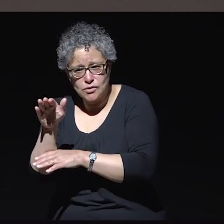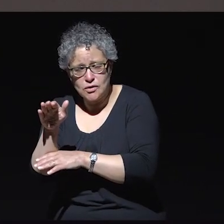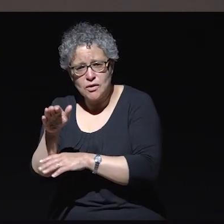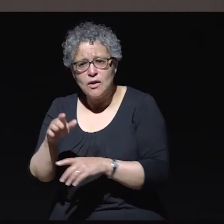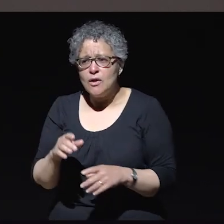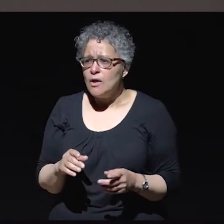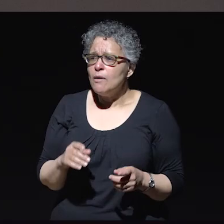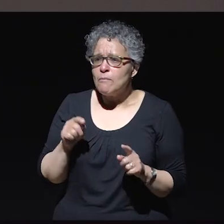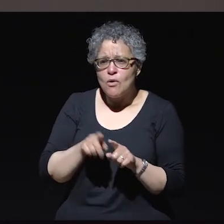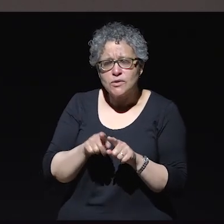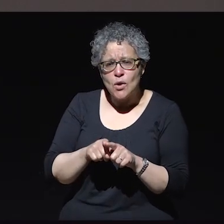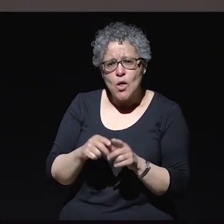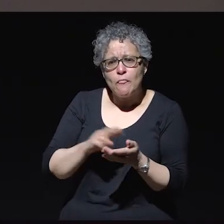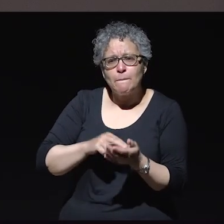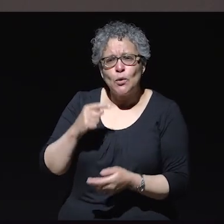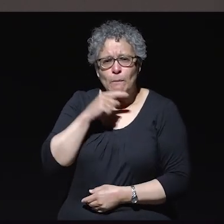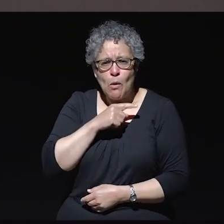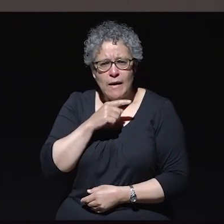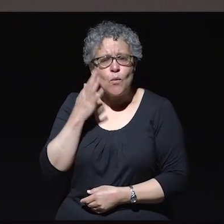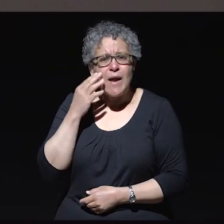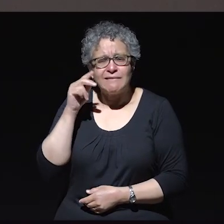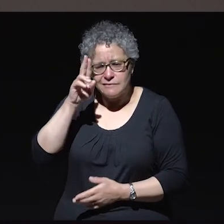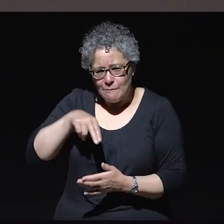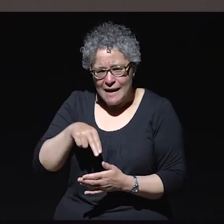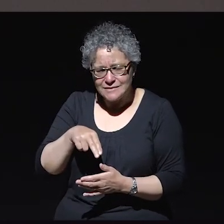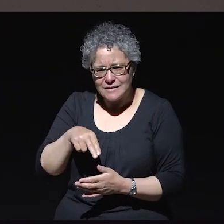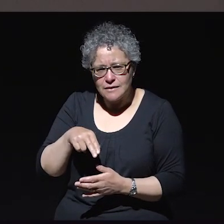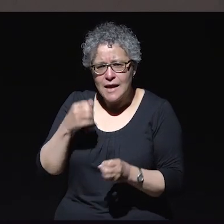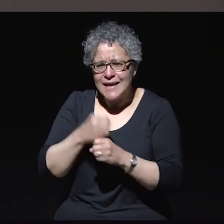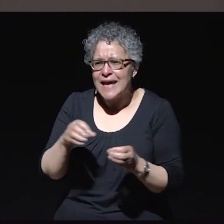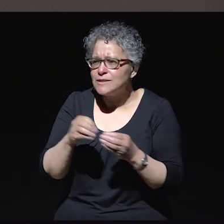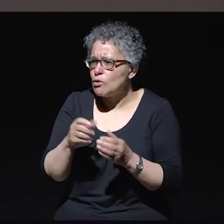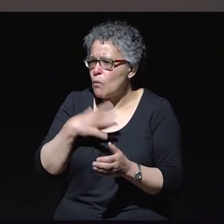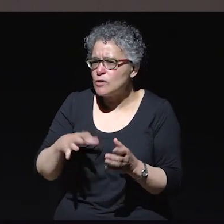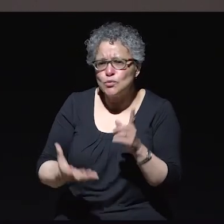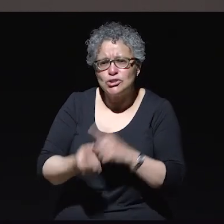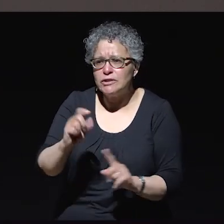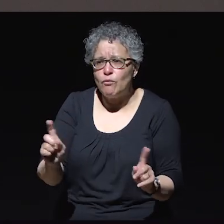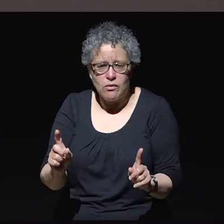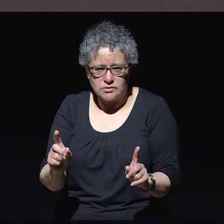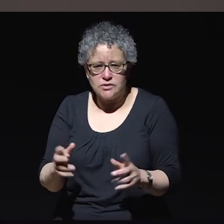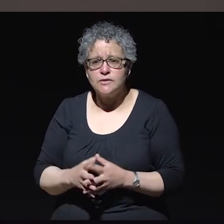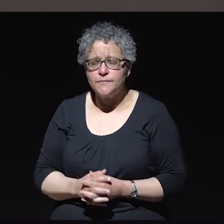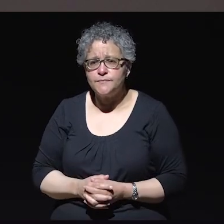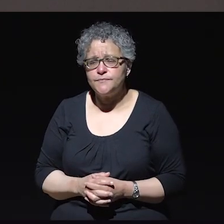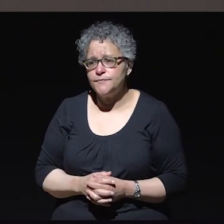that 'The Blue Boy' itself was painted. What did Gainsborough seek to achieve by creating a work of art like that in 1770?